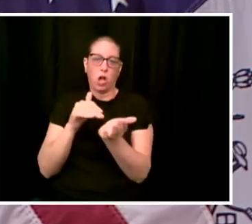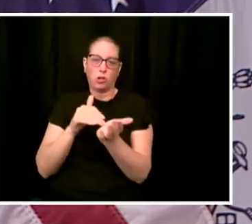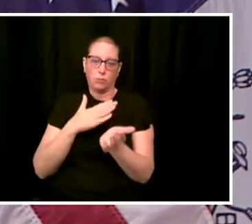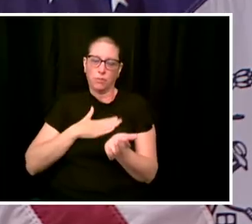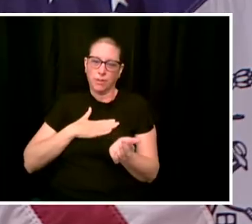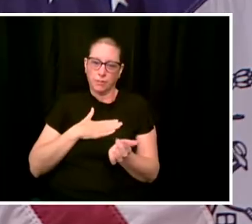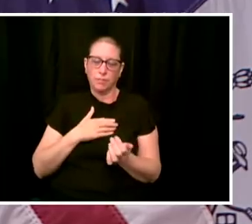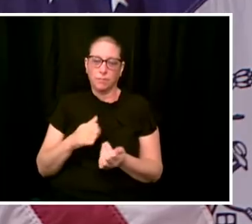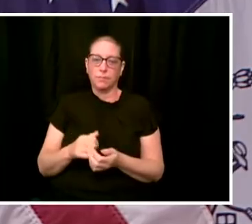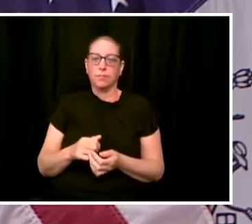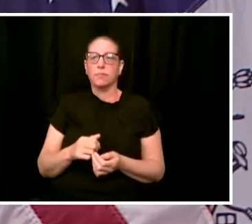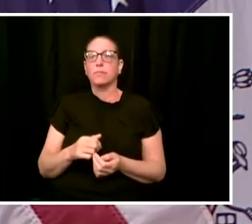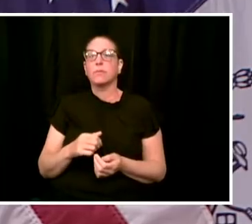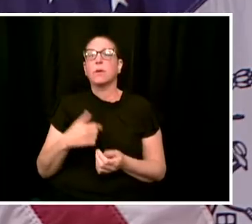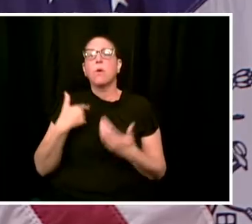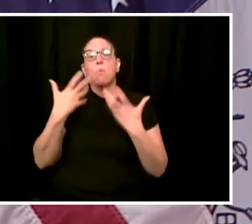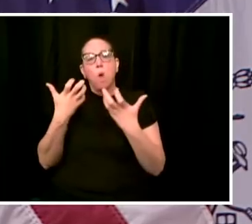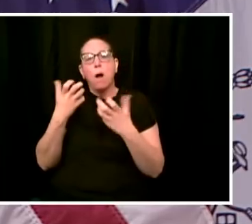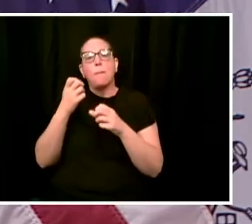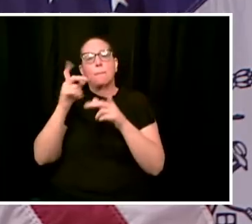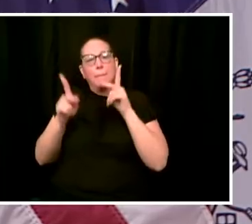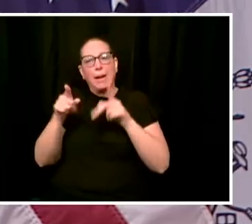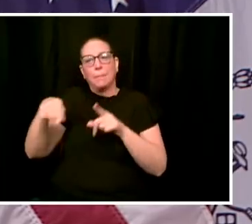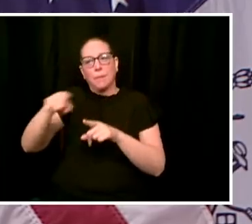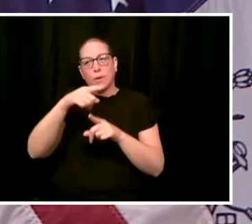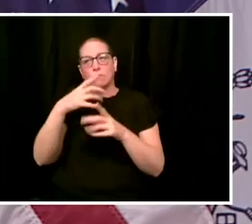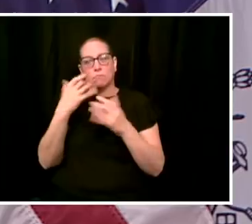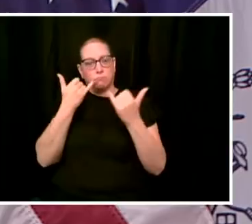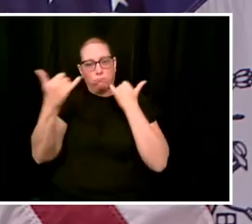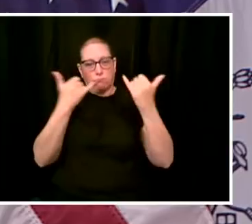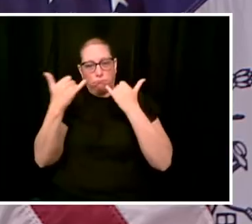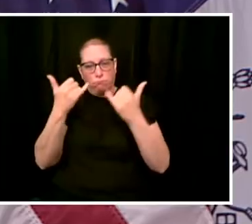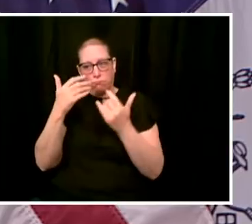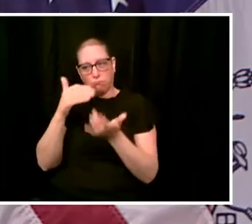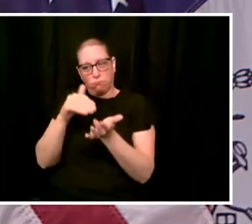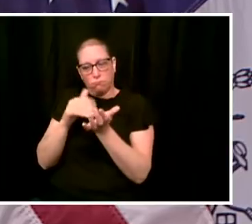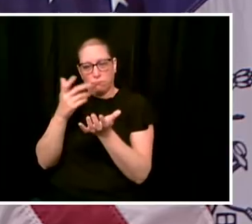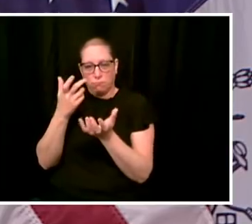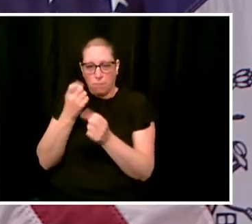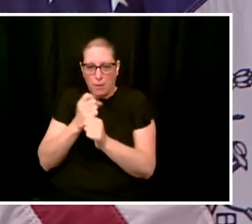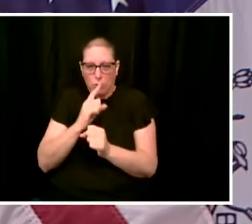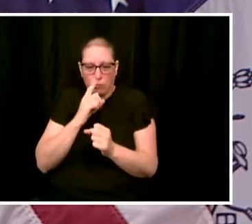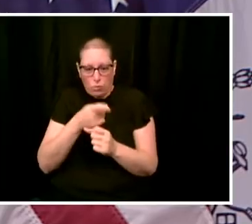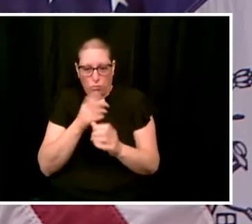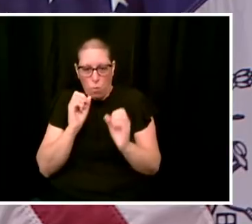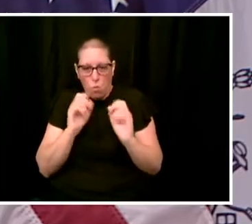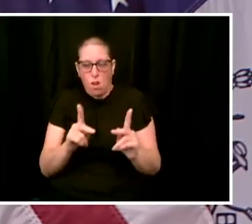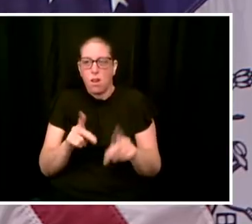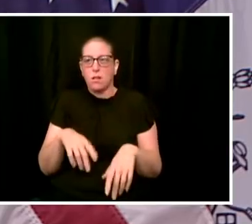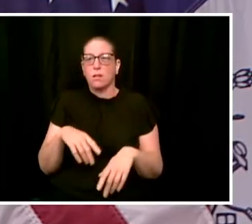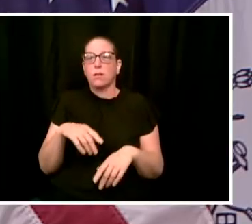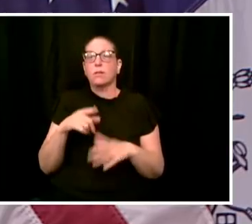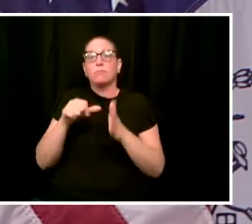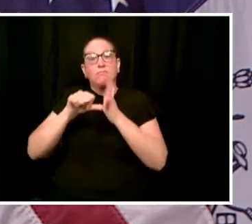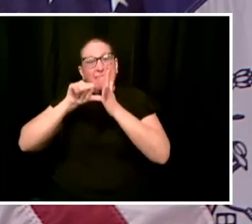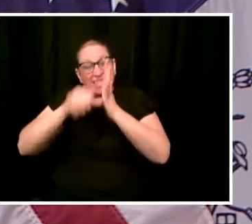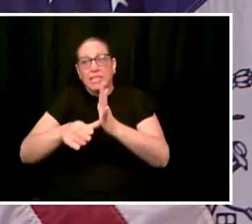HEALTH CARE PROVIDER ON THE PHONE IMMEDIATELY. WE WOULD LIKE PEOPLE TO BE REALLY ENERGETIC